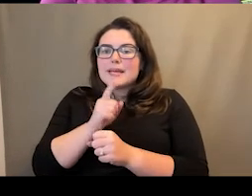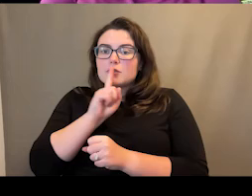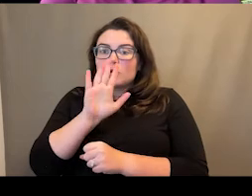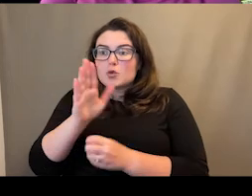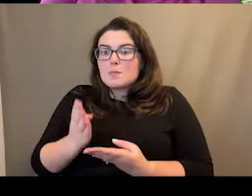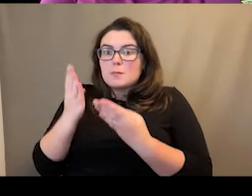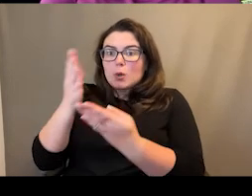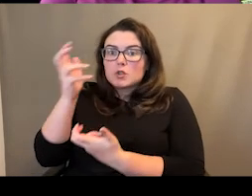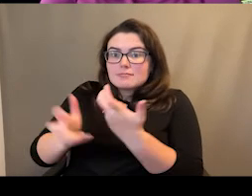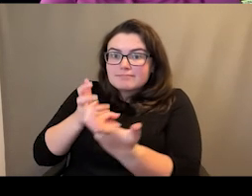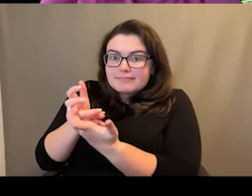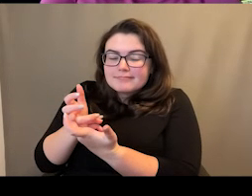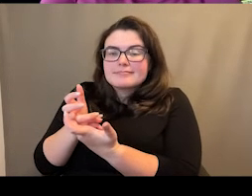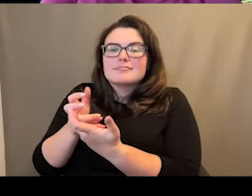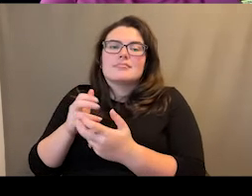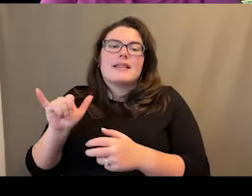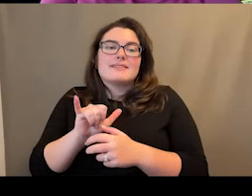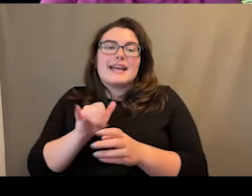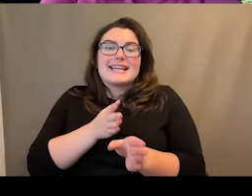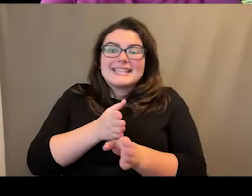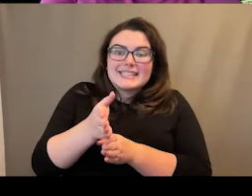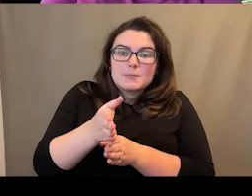Disciplinary versus multidisciplinary panels.